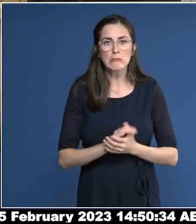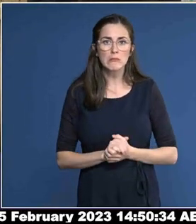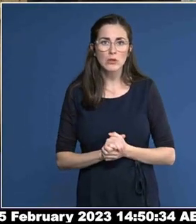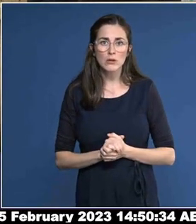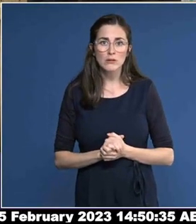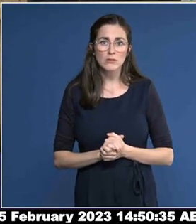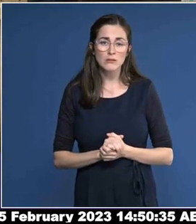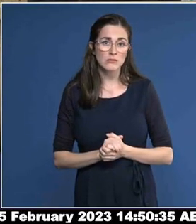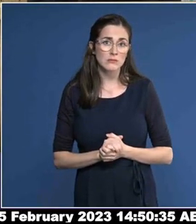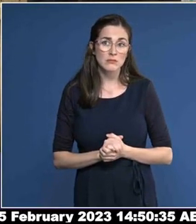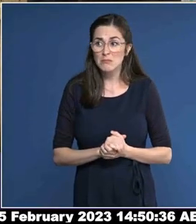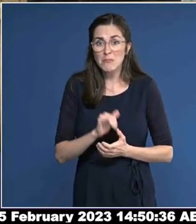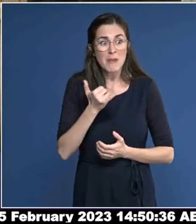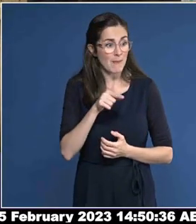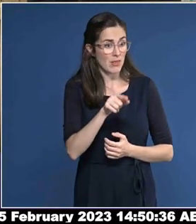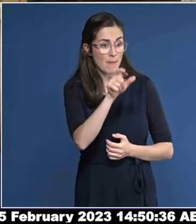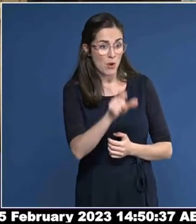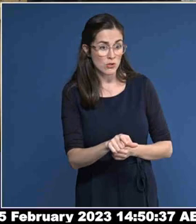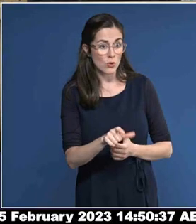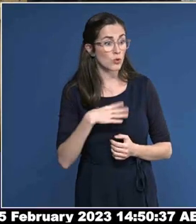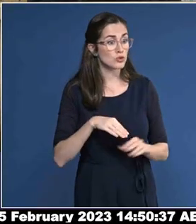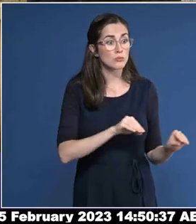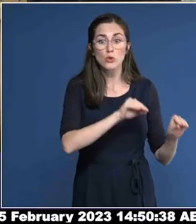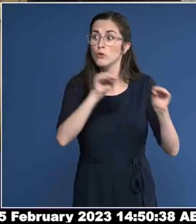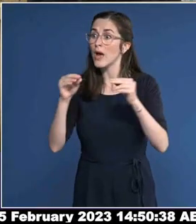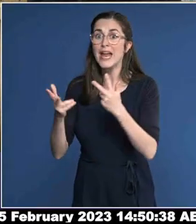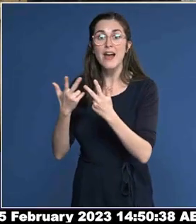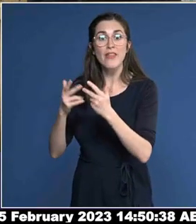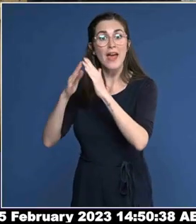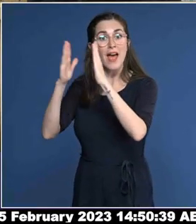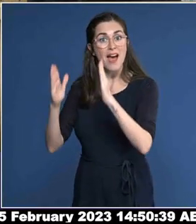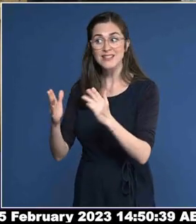person may want to choose to live if it's that important to the individual.